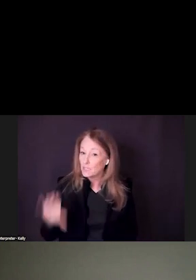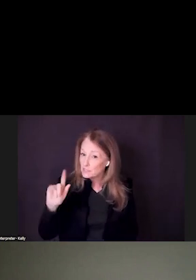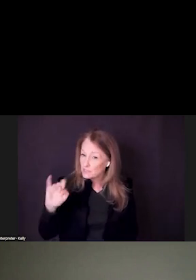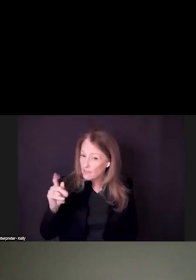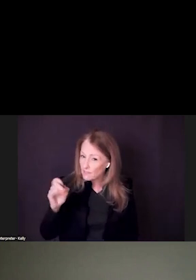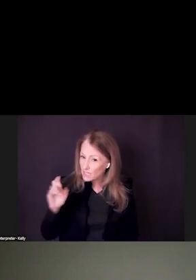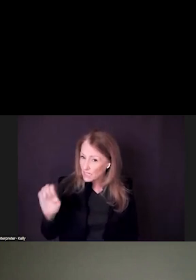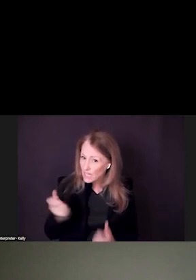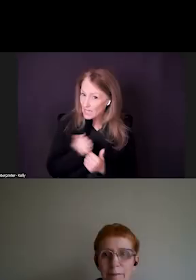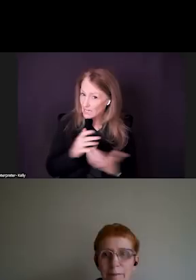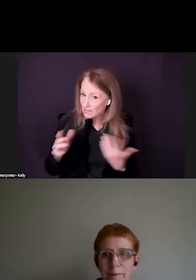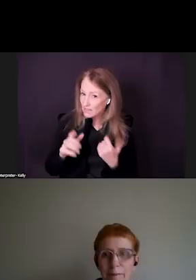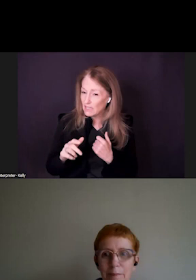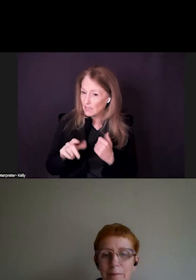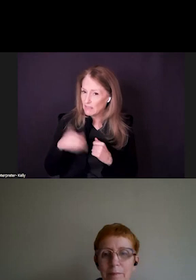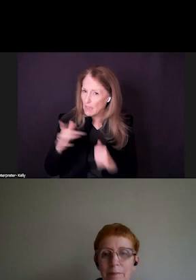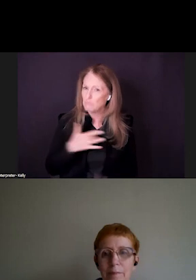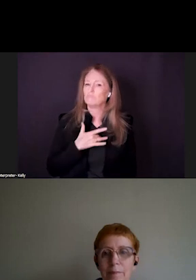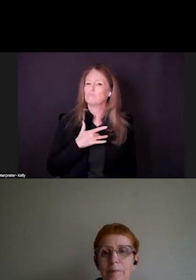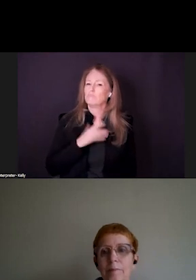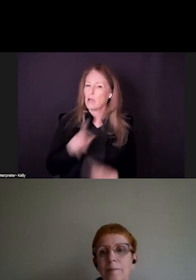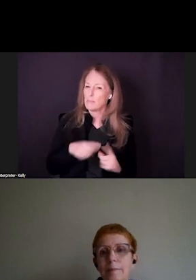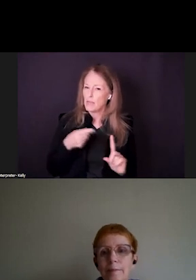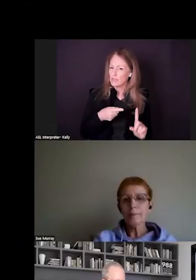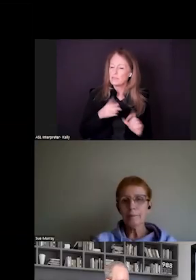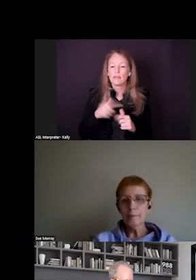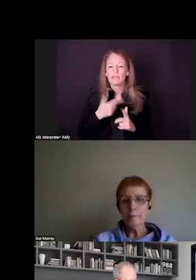STRUCK YOU ABOUT THIS? I HAVE A QUICK QUESTION FOR SUE AS WELL.